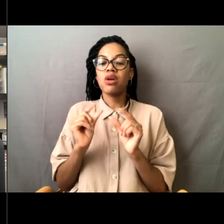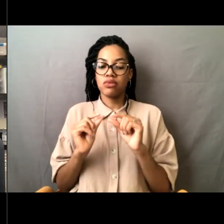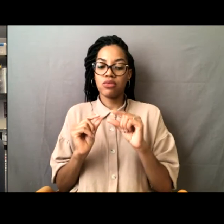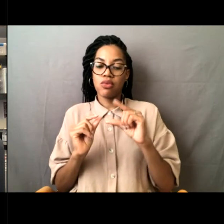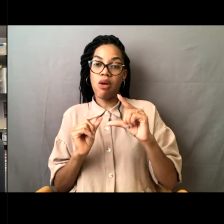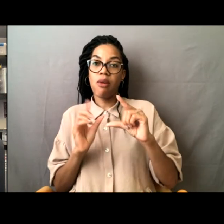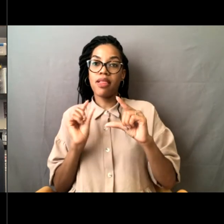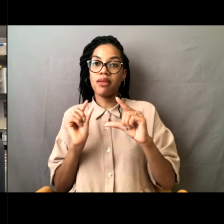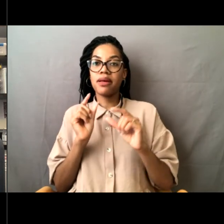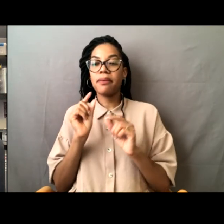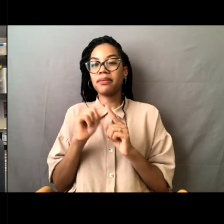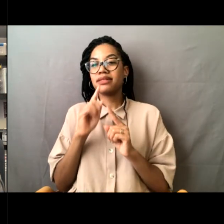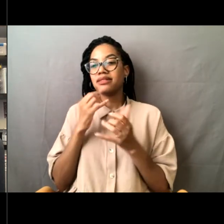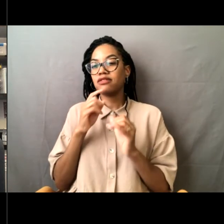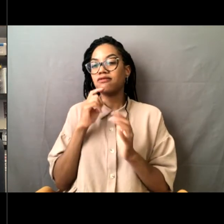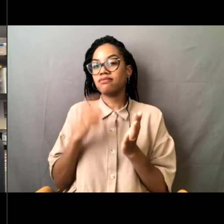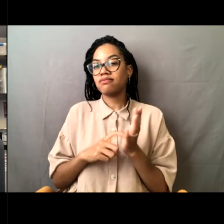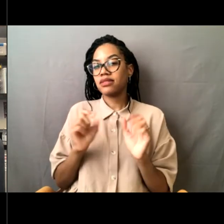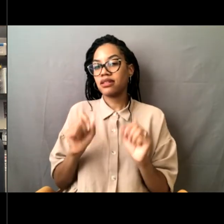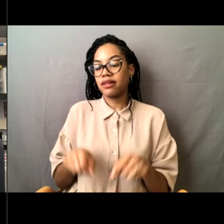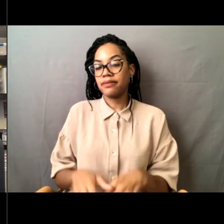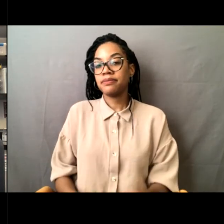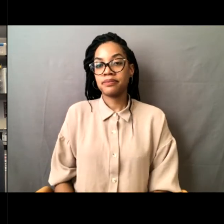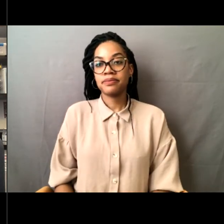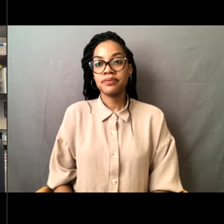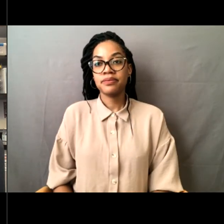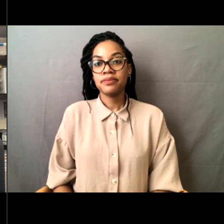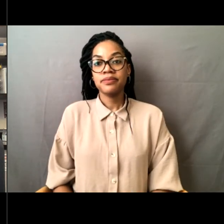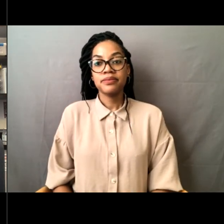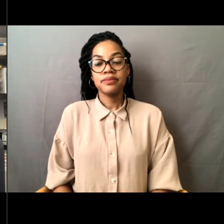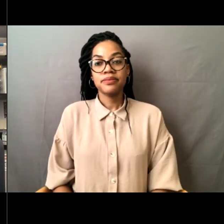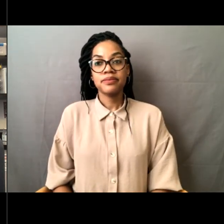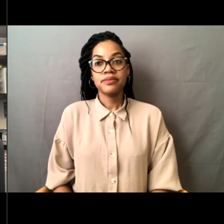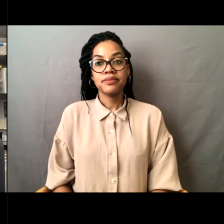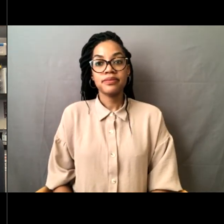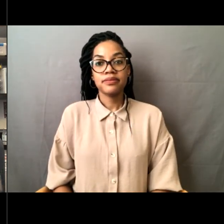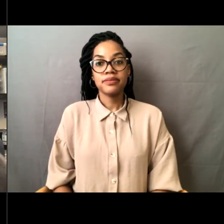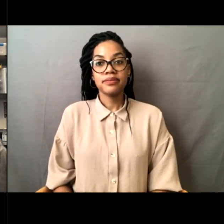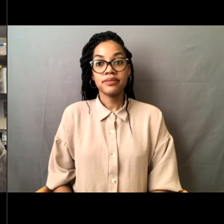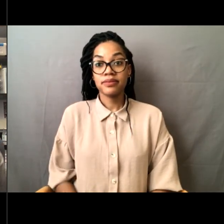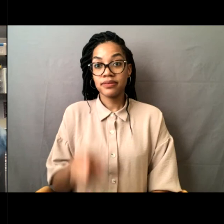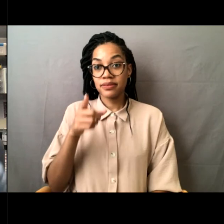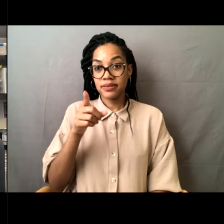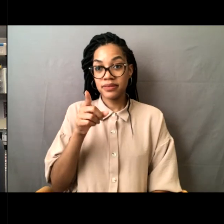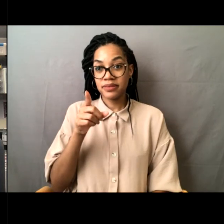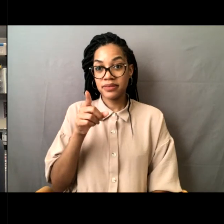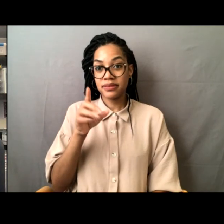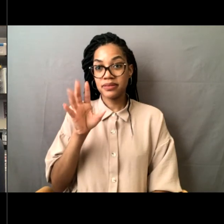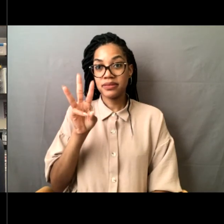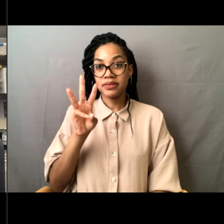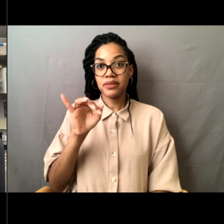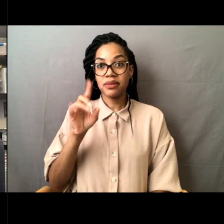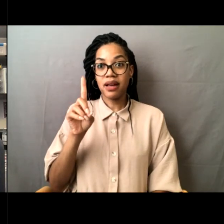It may be hard to pick up on the camera, but this is a wild lake trout. And I'm going to, this is going to be tricky,